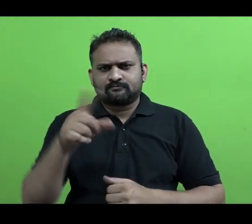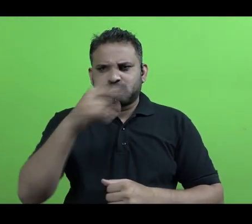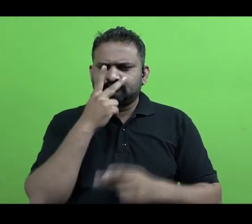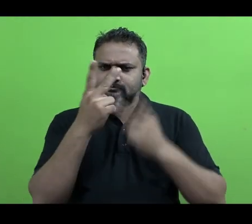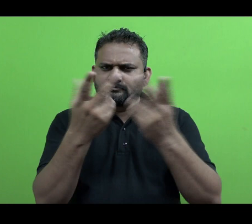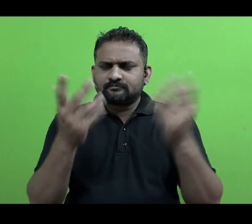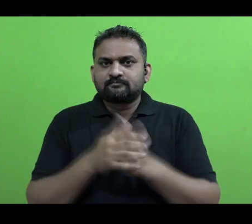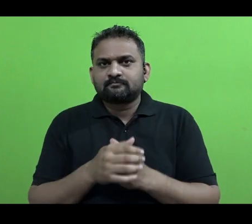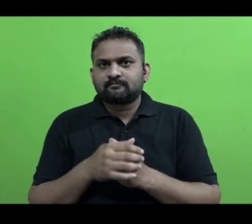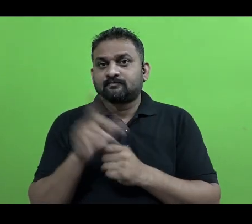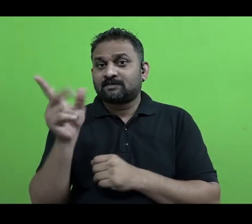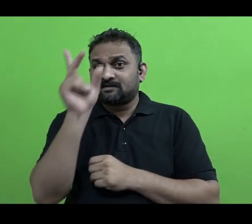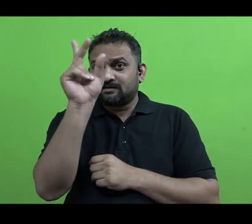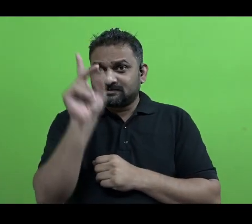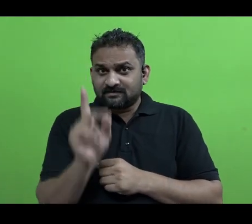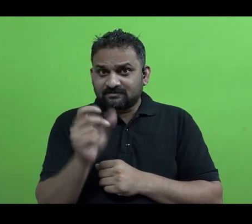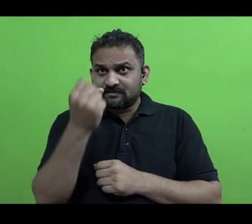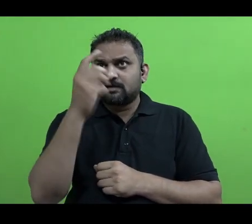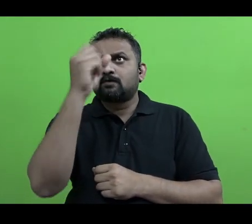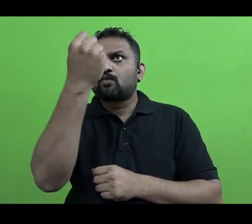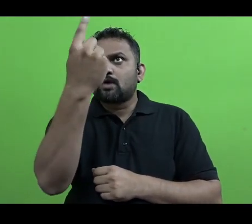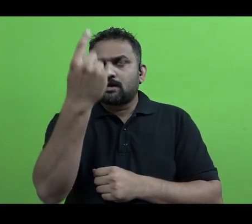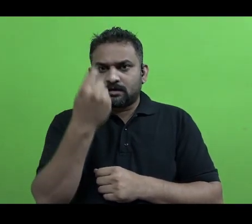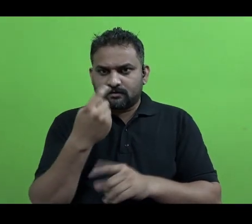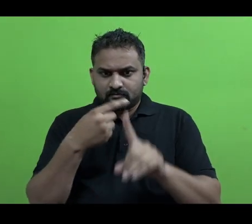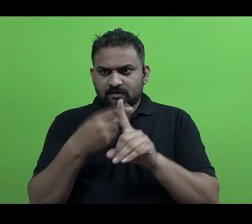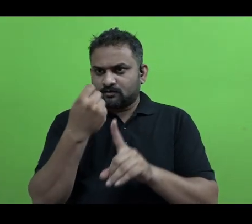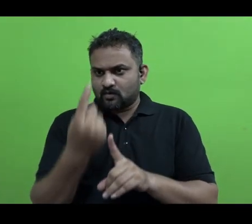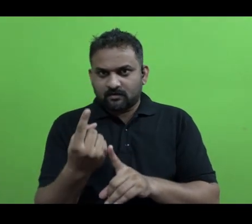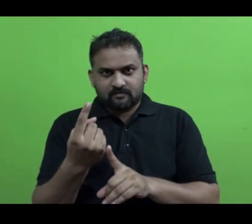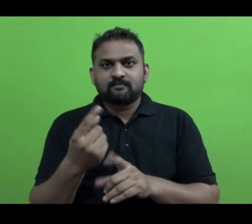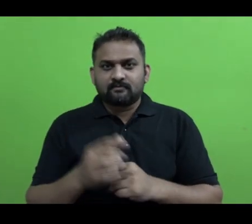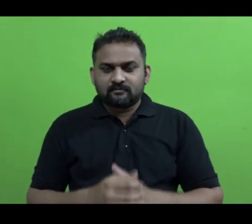As we can see the numbers in the tens place is one plus one,